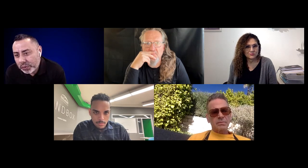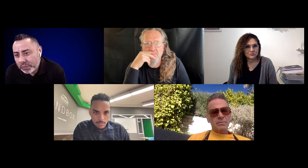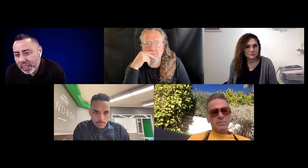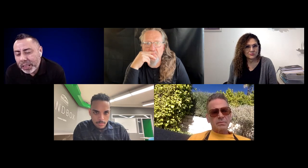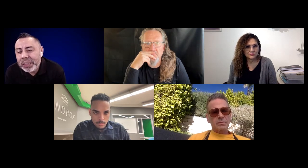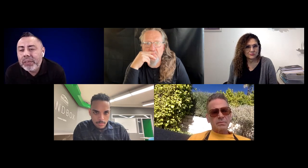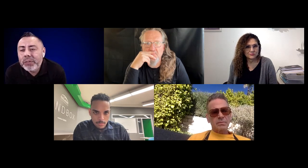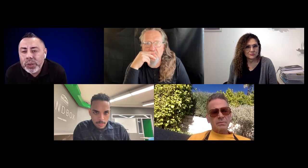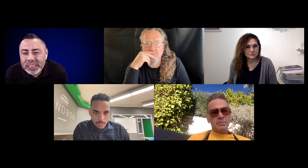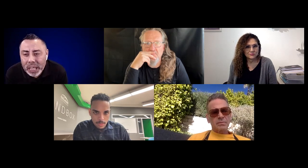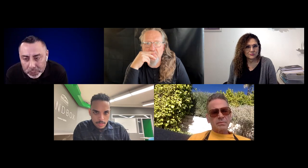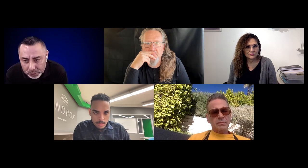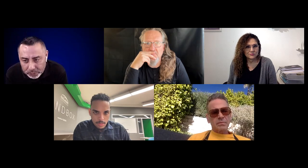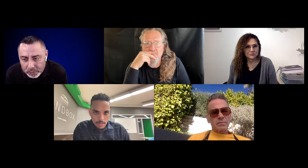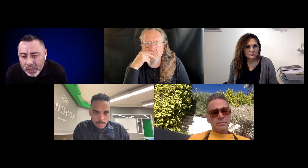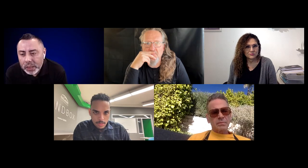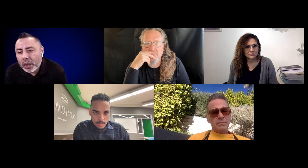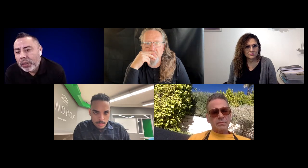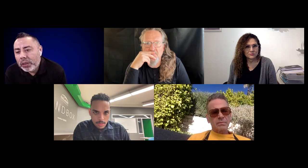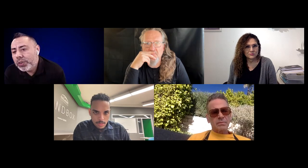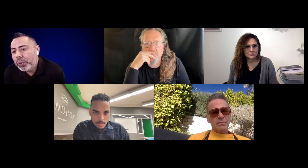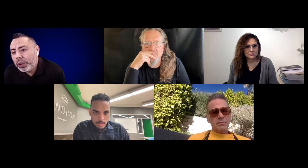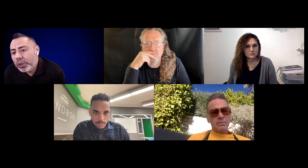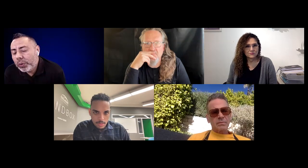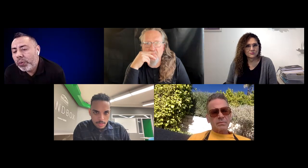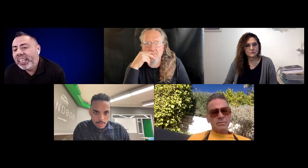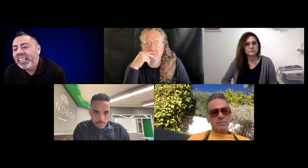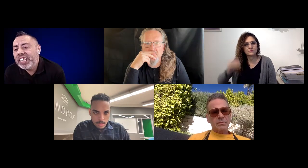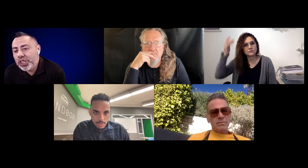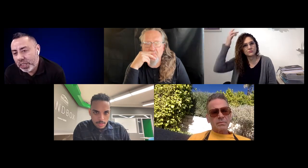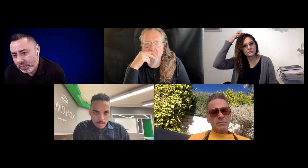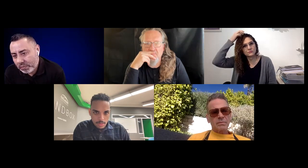Let me give you an example. I'll use the word recognition.